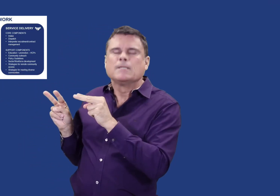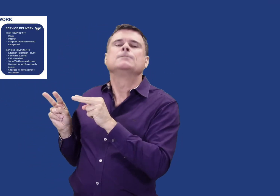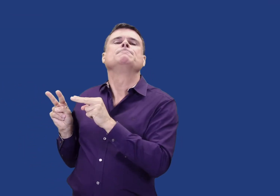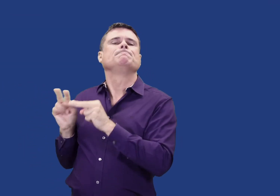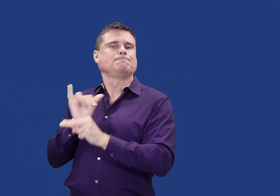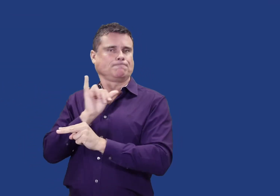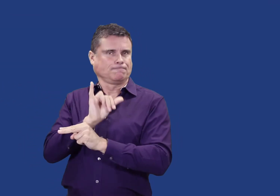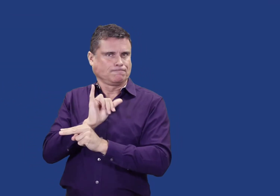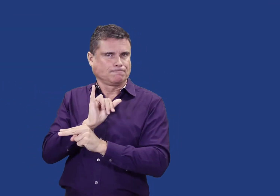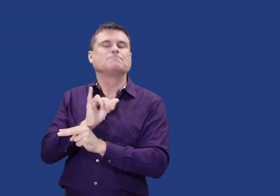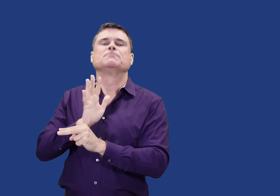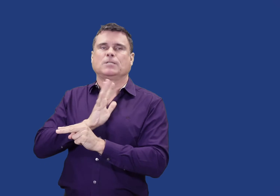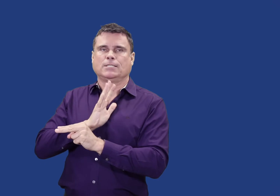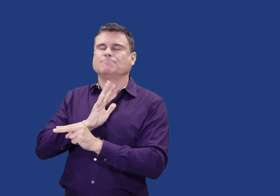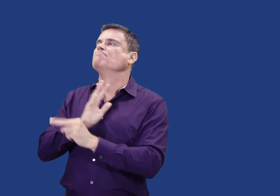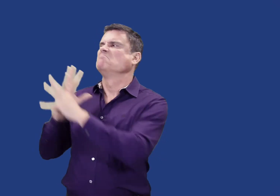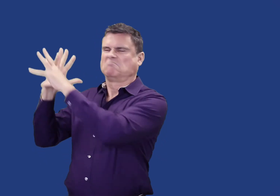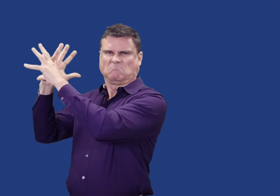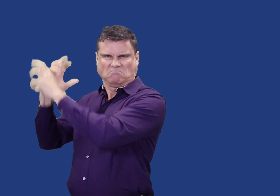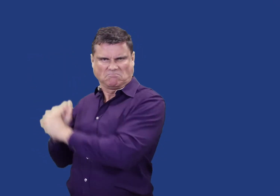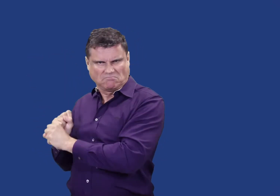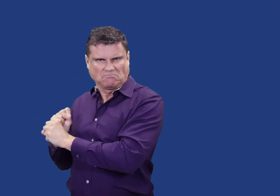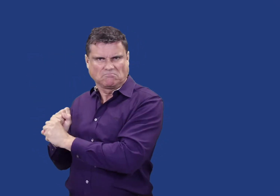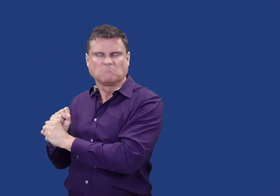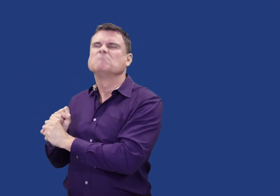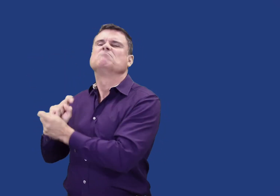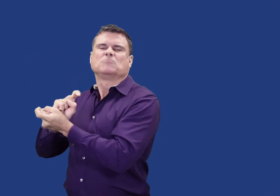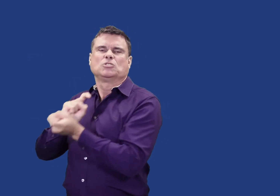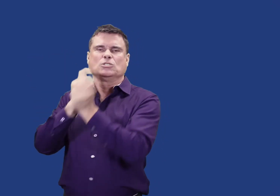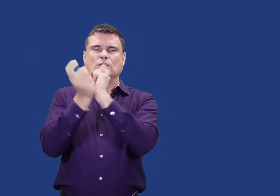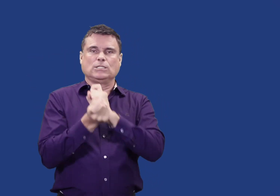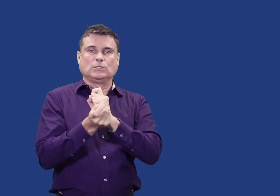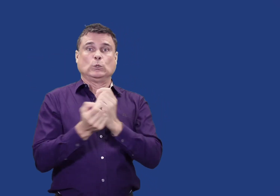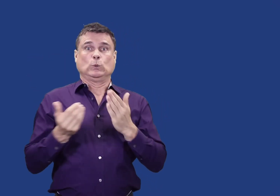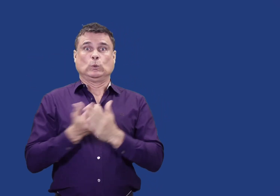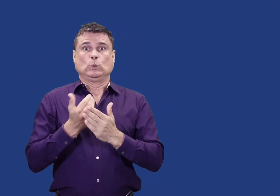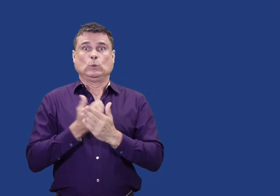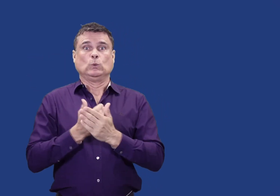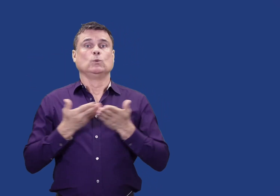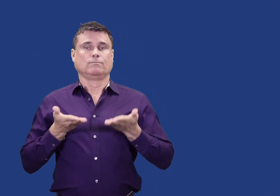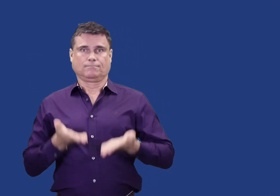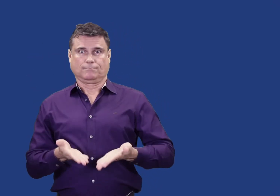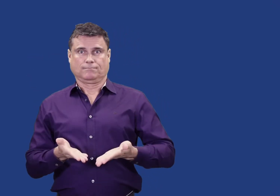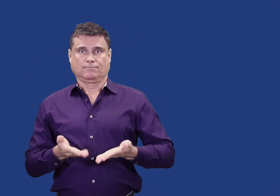THE FRAMEWORK WAS, THEN, FIRST REDESIGNED TO LOOK LIKE THIS.